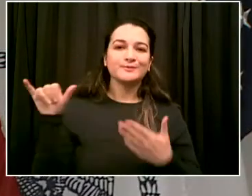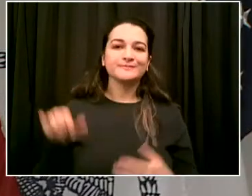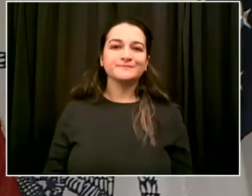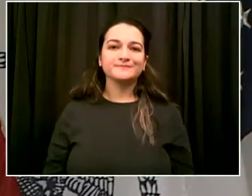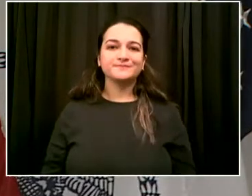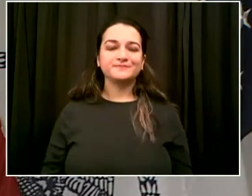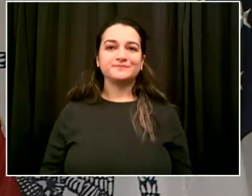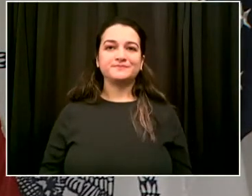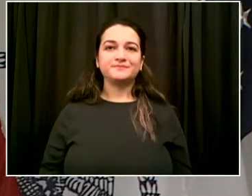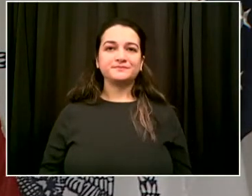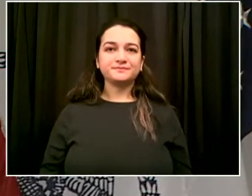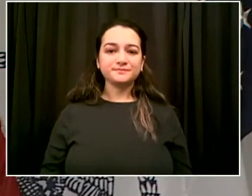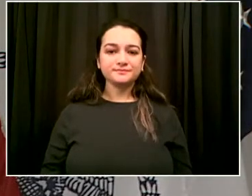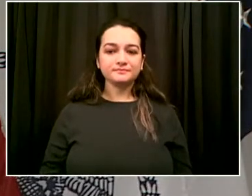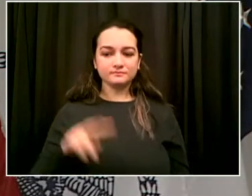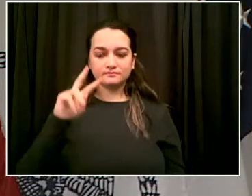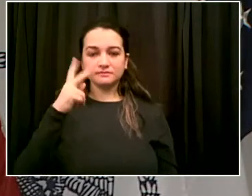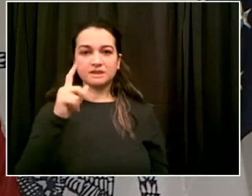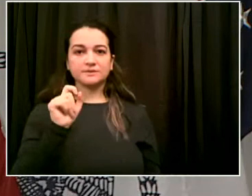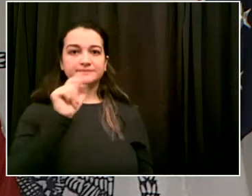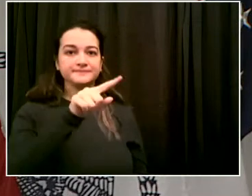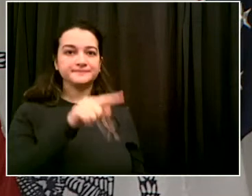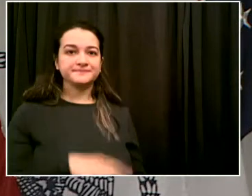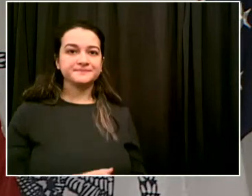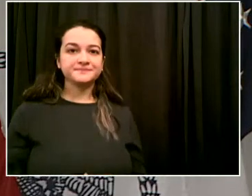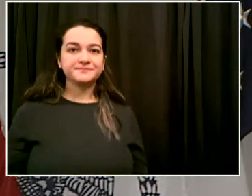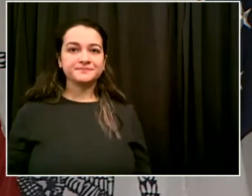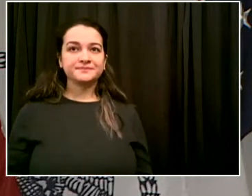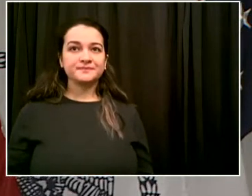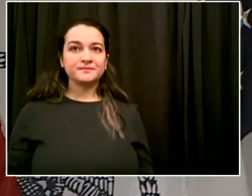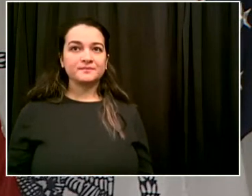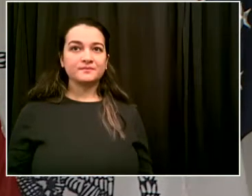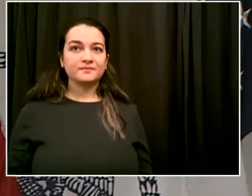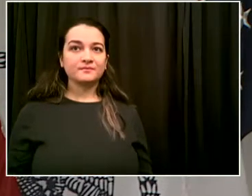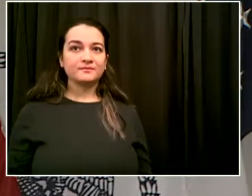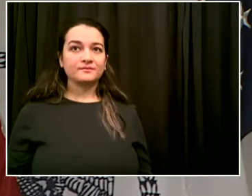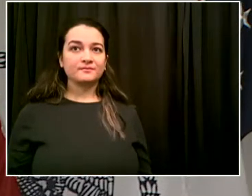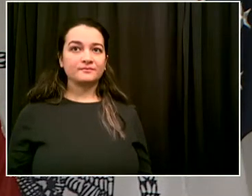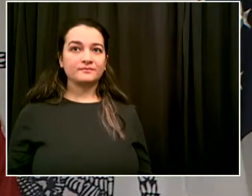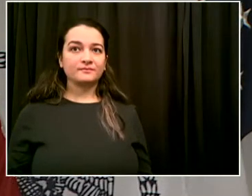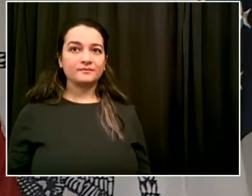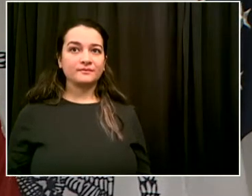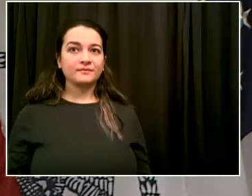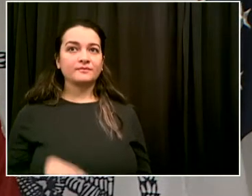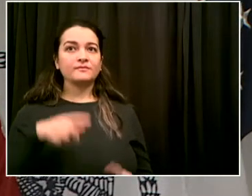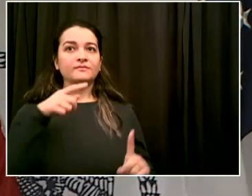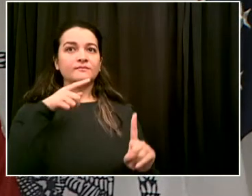MANY VACCINATED AS QUICKLY AS POSSIBLE. GO AHEAD, REUBEN. Reporter: IS YOU OPEN UP